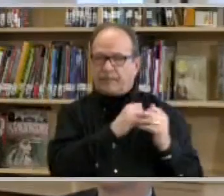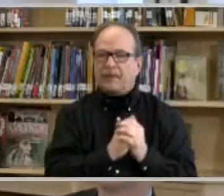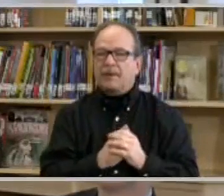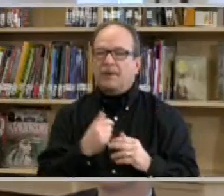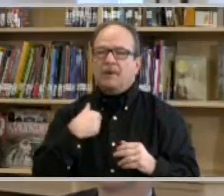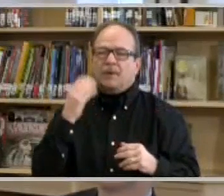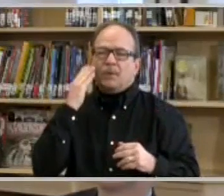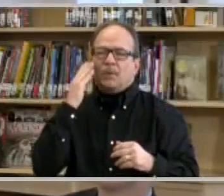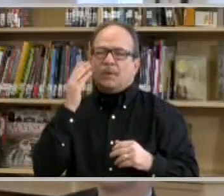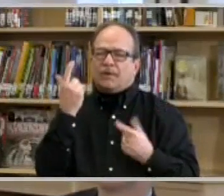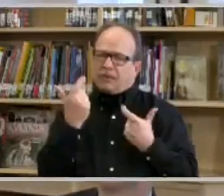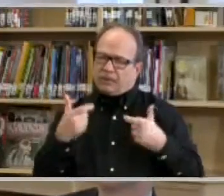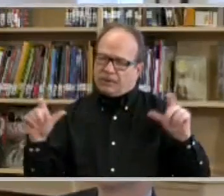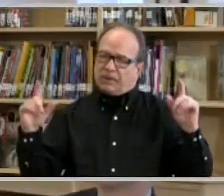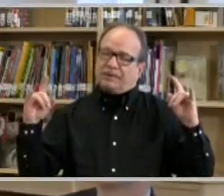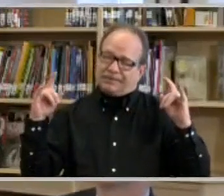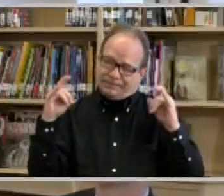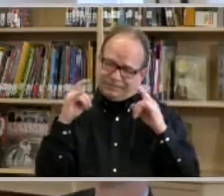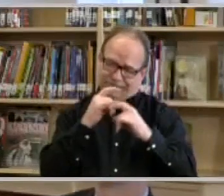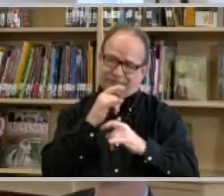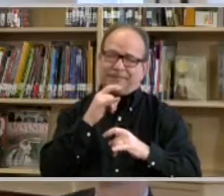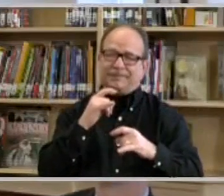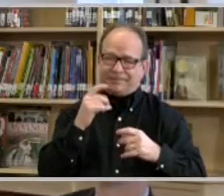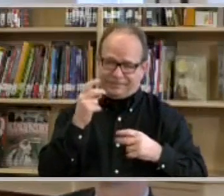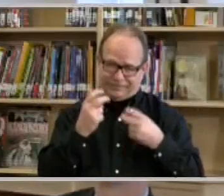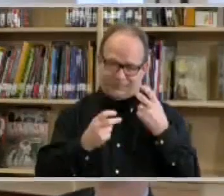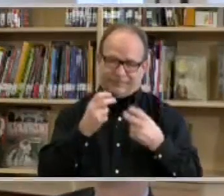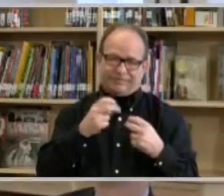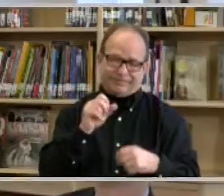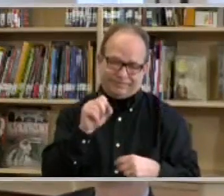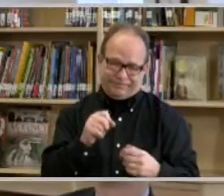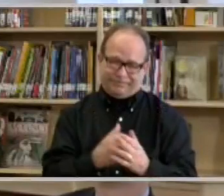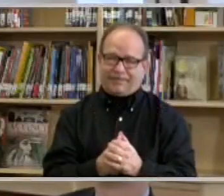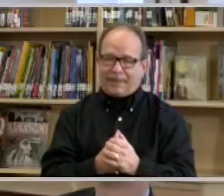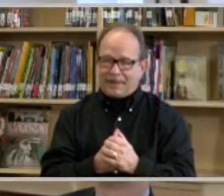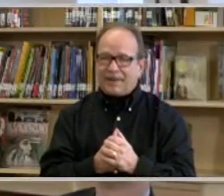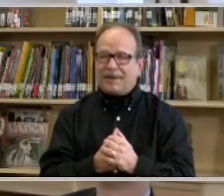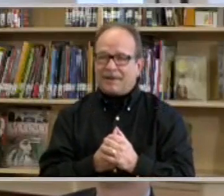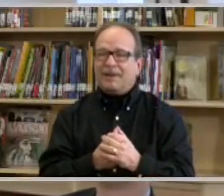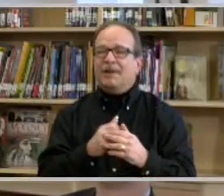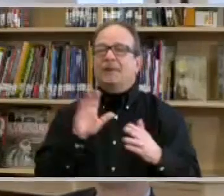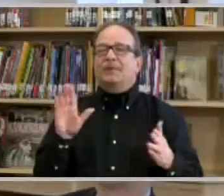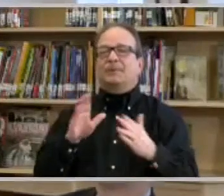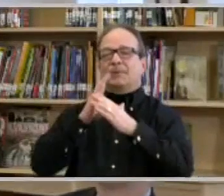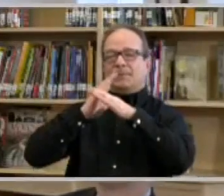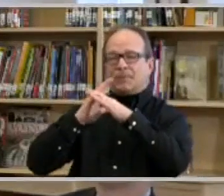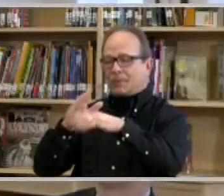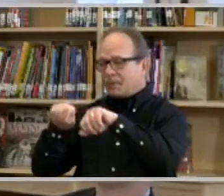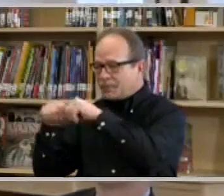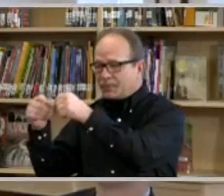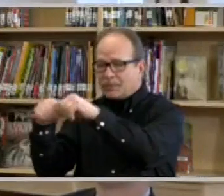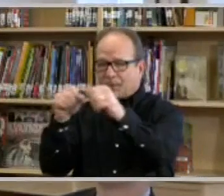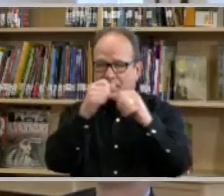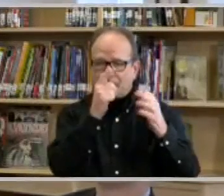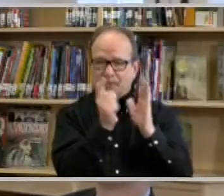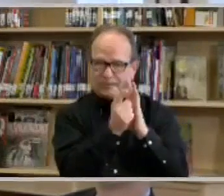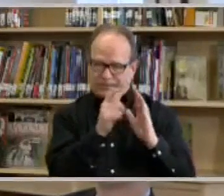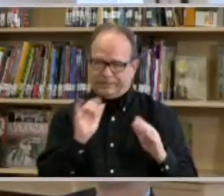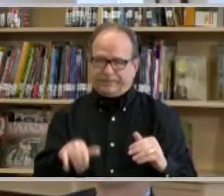BUT WE KNOW THESE ARE ALL PIECES